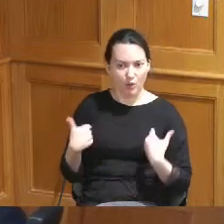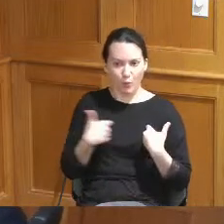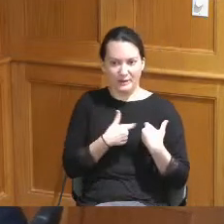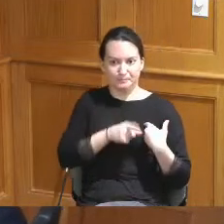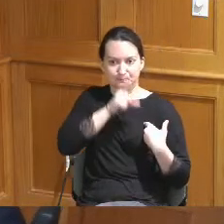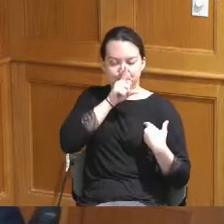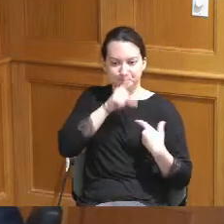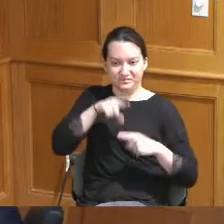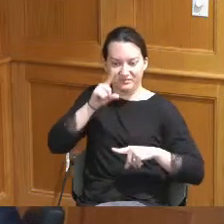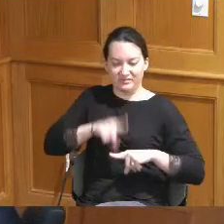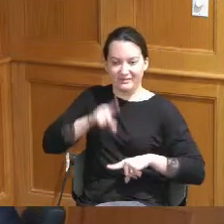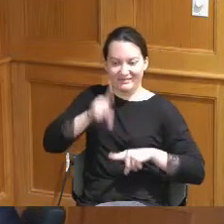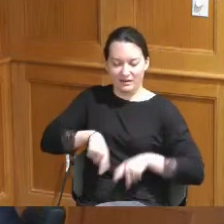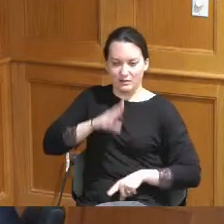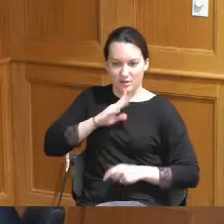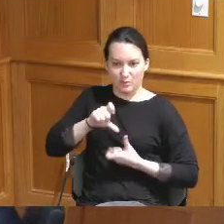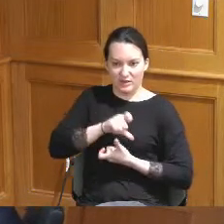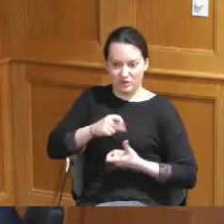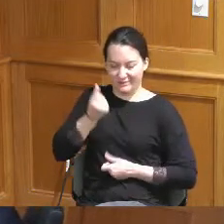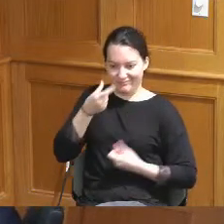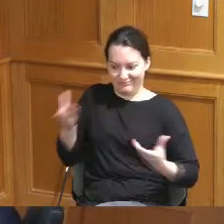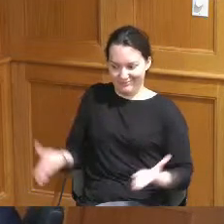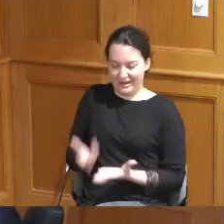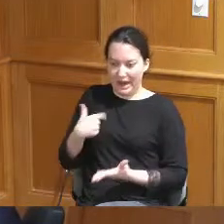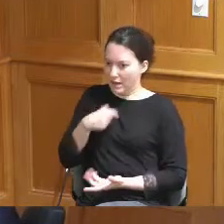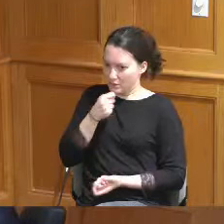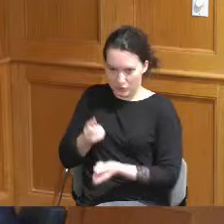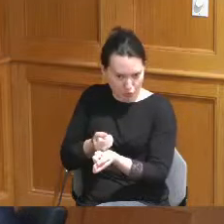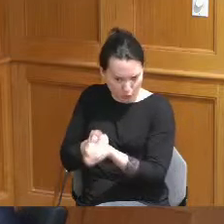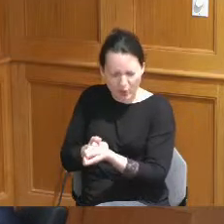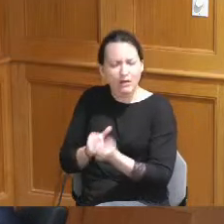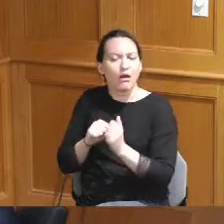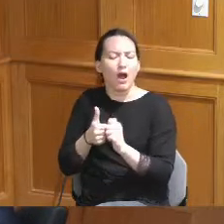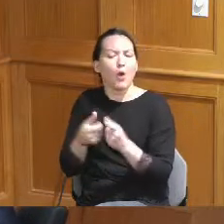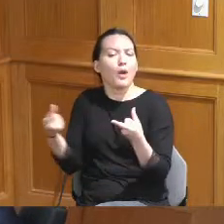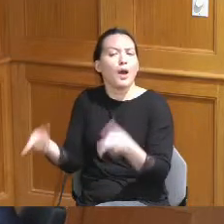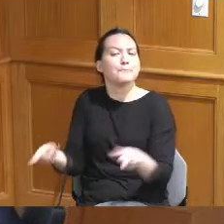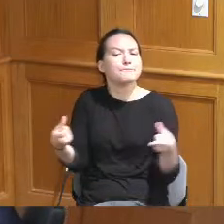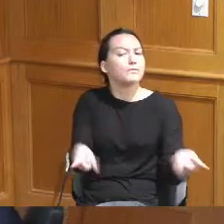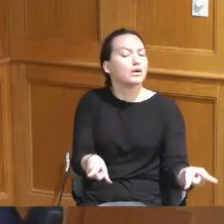to each other unless we're here I know I wasn't for it but how do you do that do you just go do